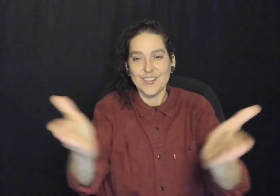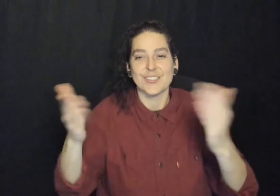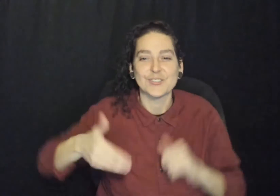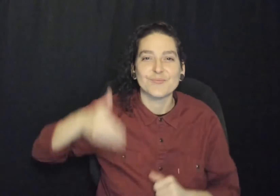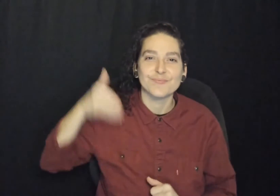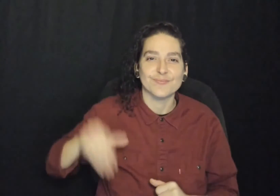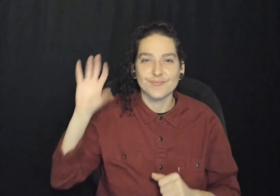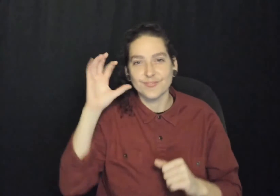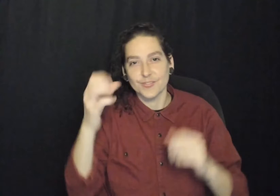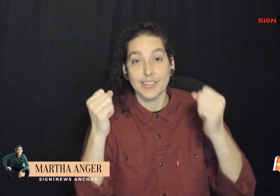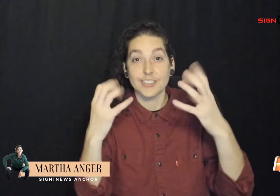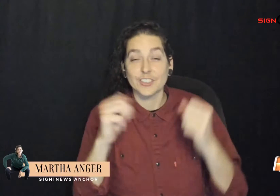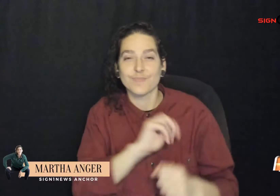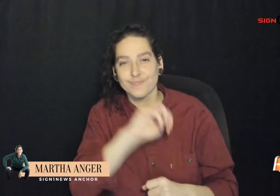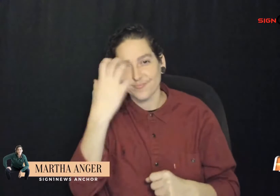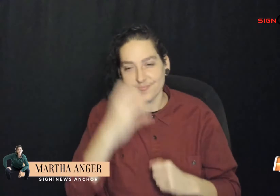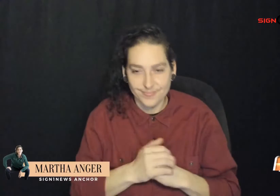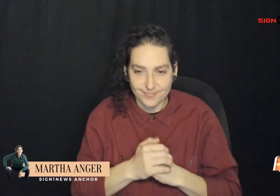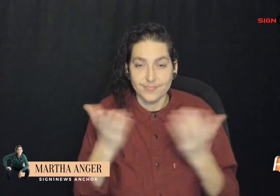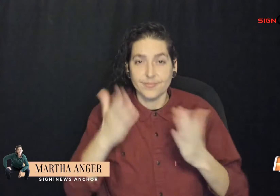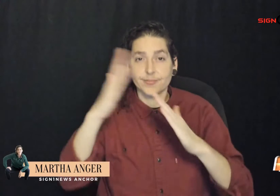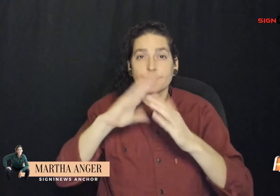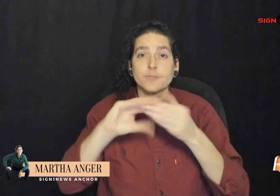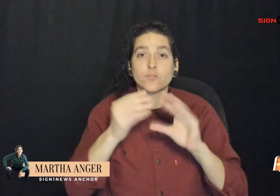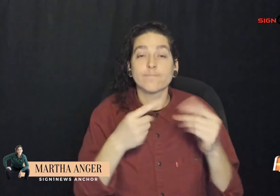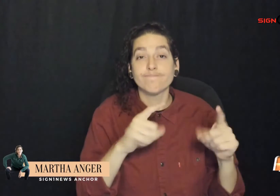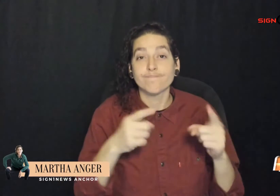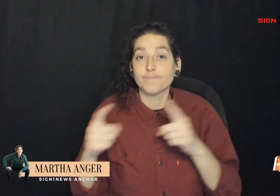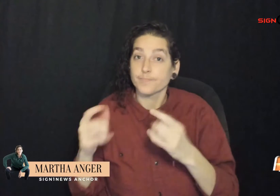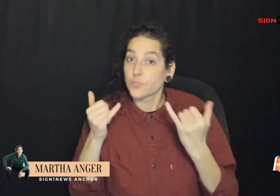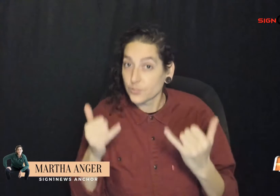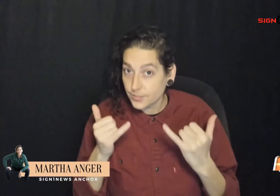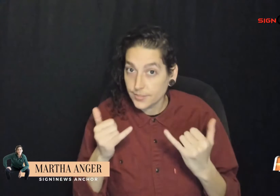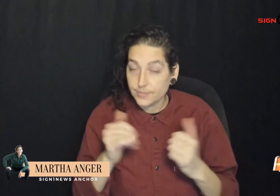Hello everyone I'm Sign1News anchor Martha Anger here's a quick look at the top trending